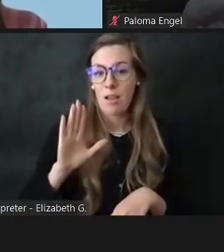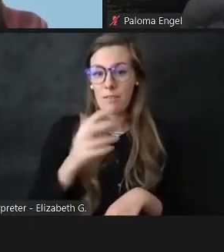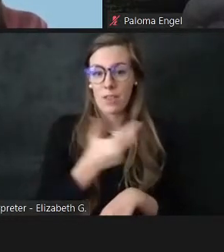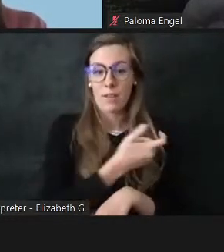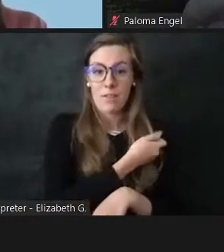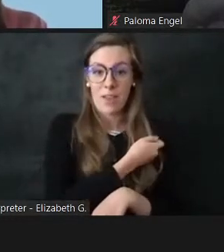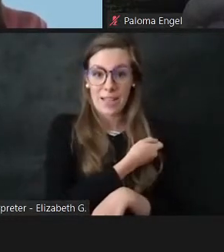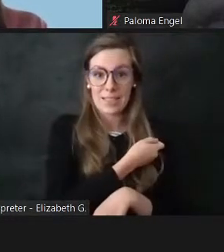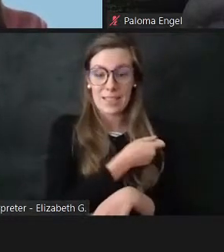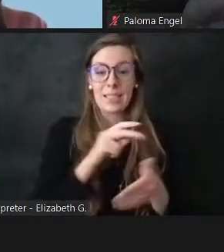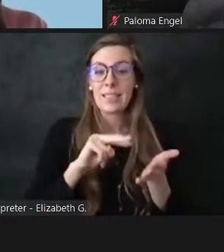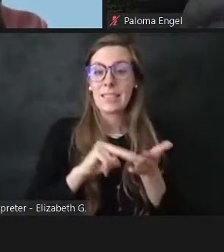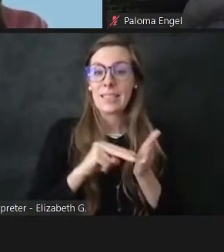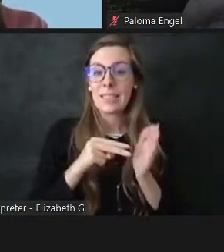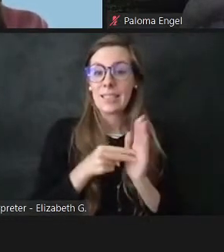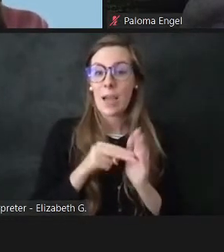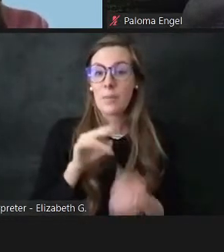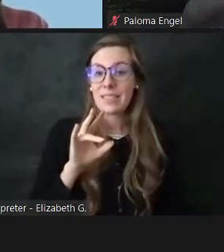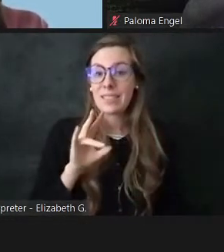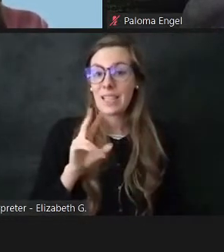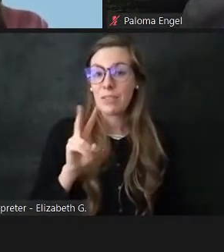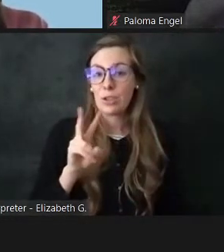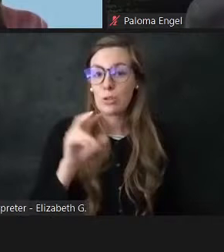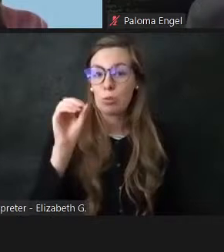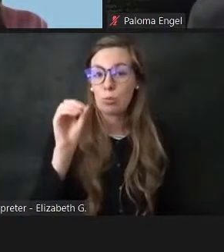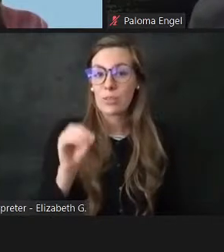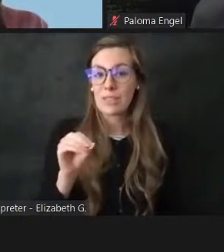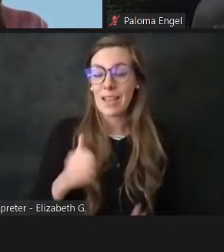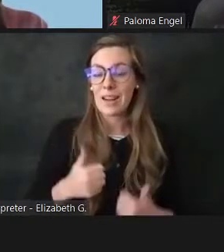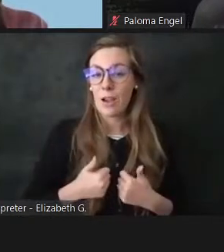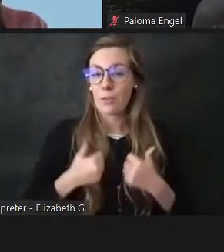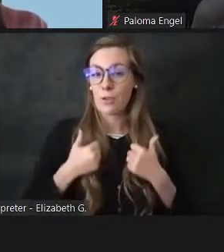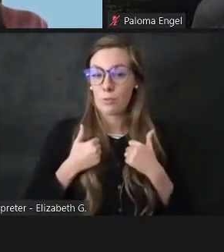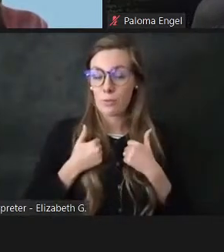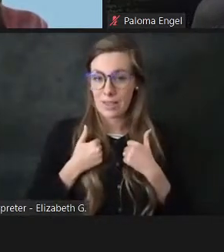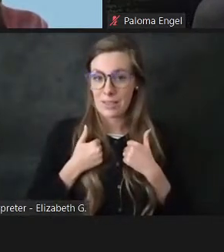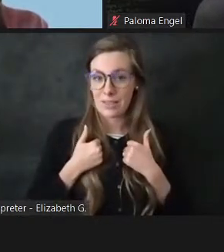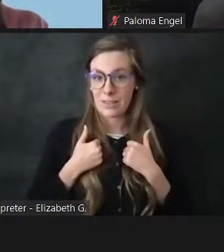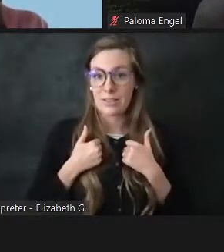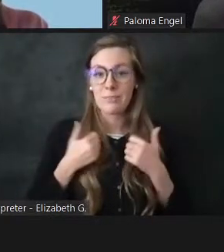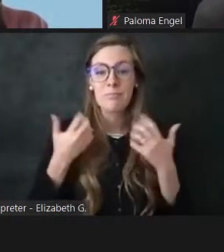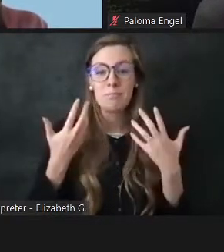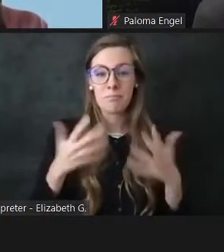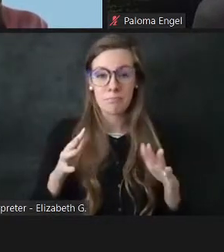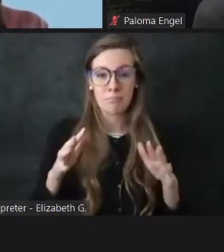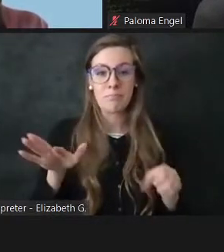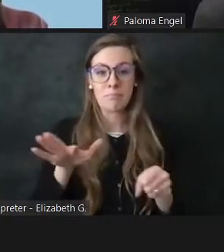That means that 72% of a residential allied you can have been totally completely vaccinated.